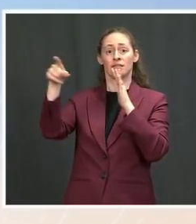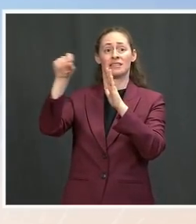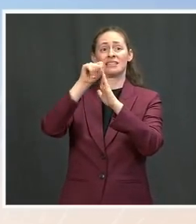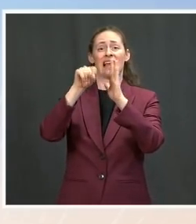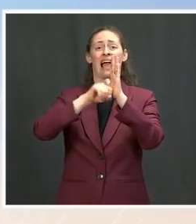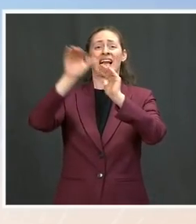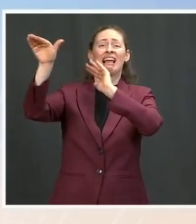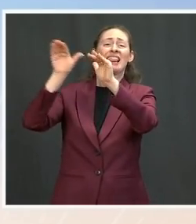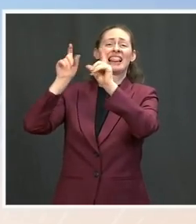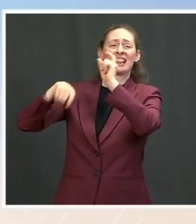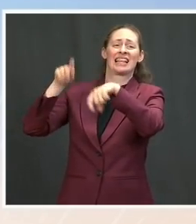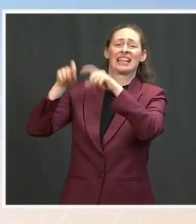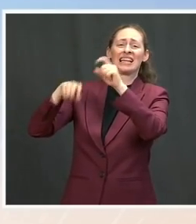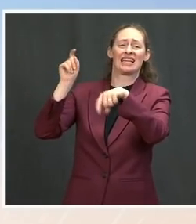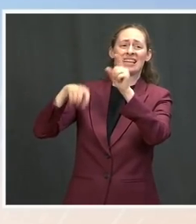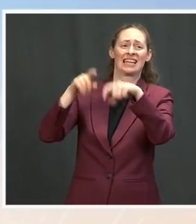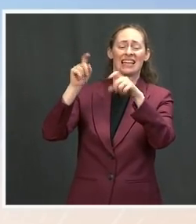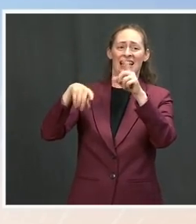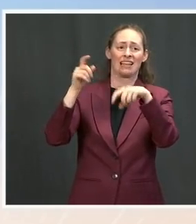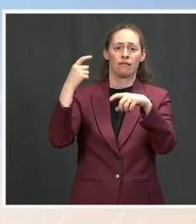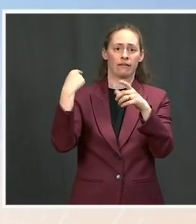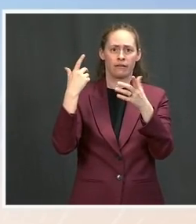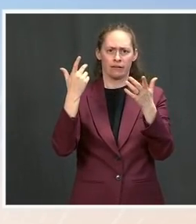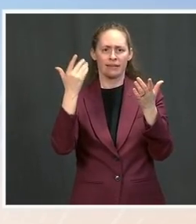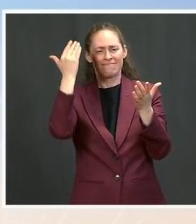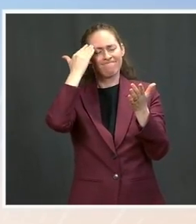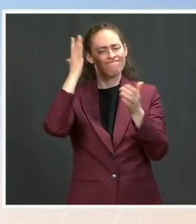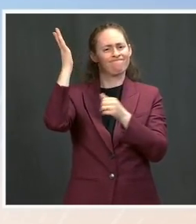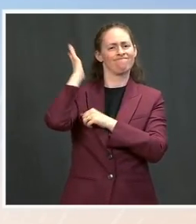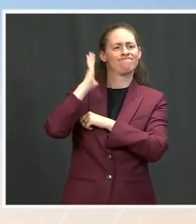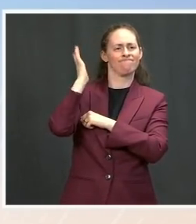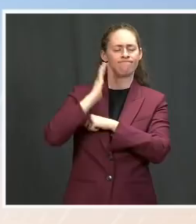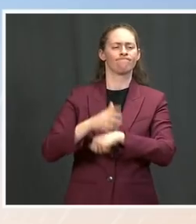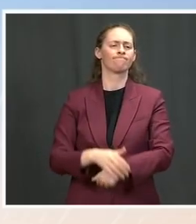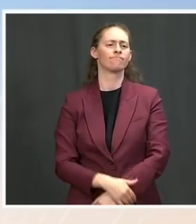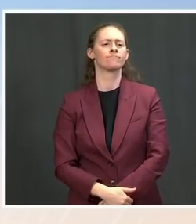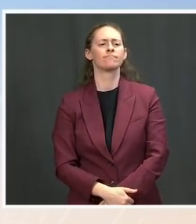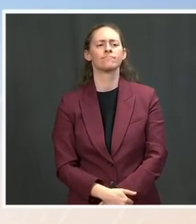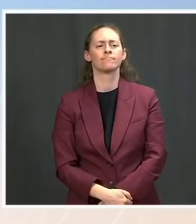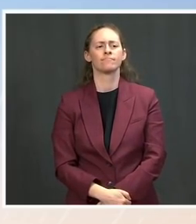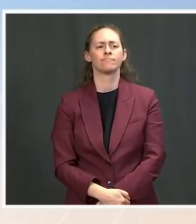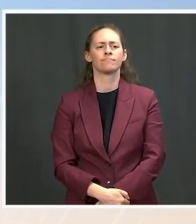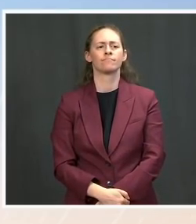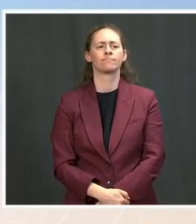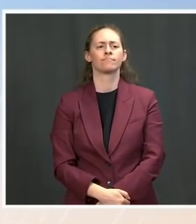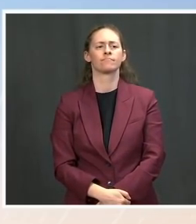So, what this announcement does and what -- what Jeff conveyed to the governors, is they can still order -- it's up to them.